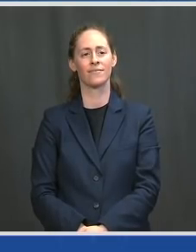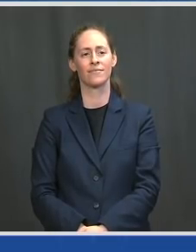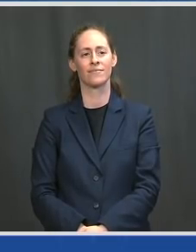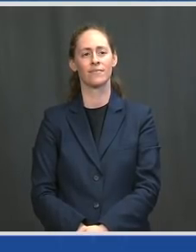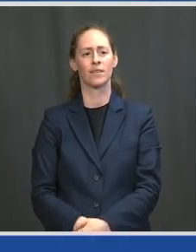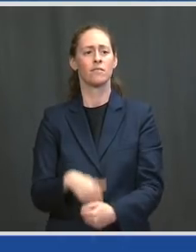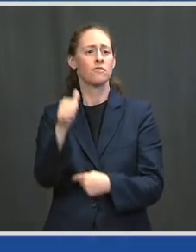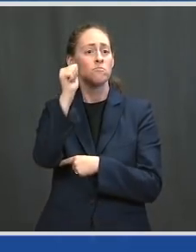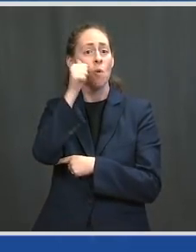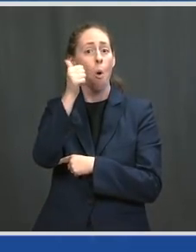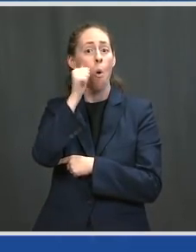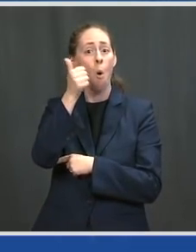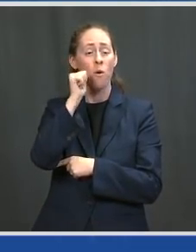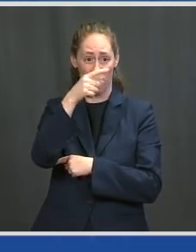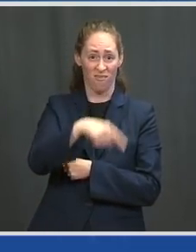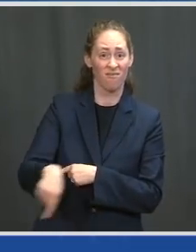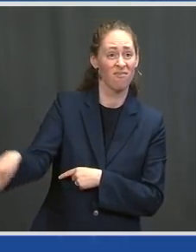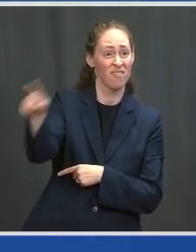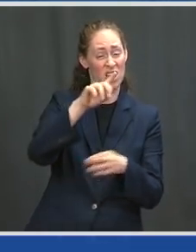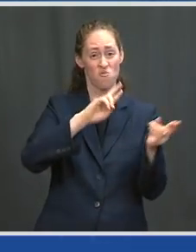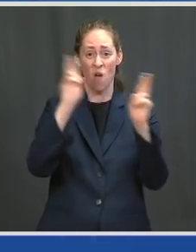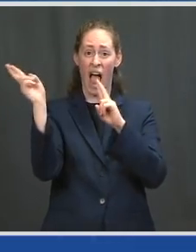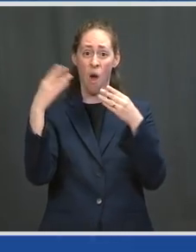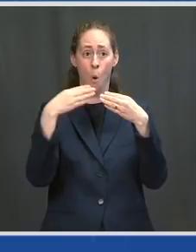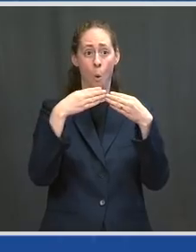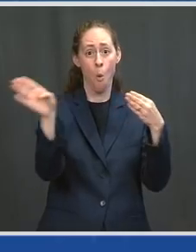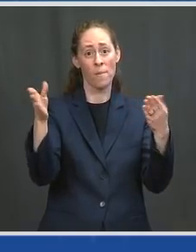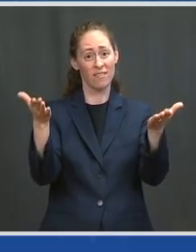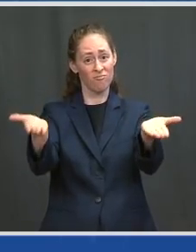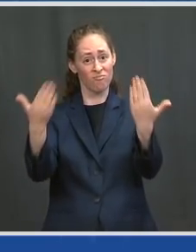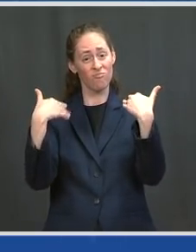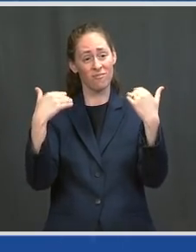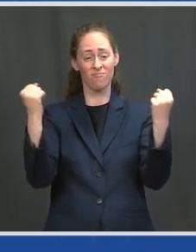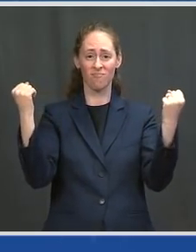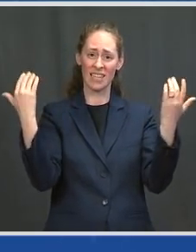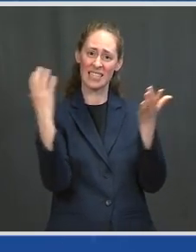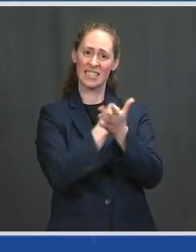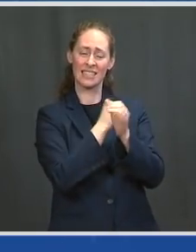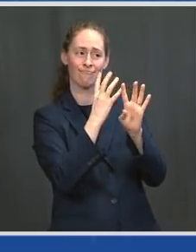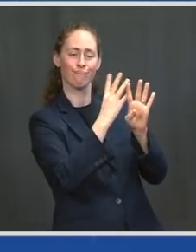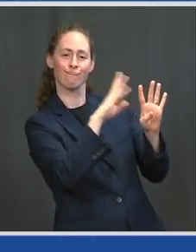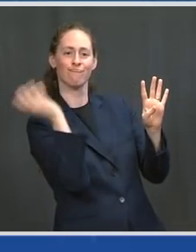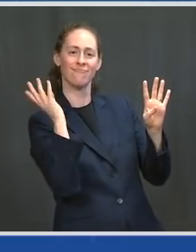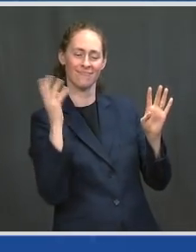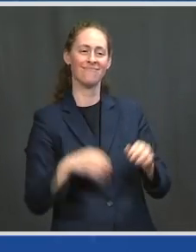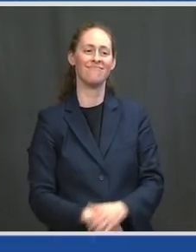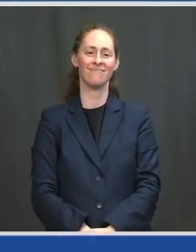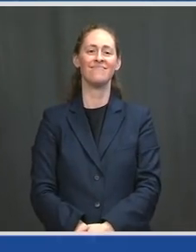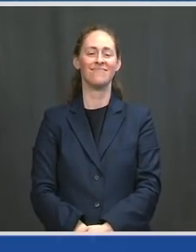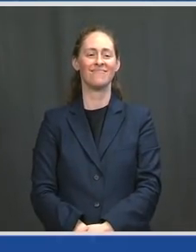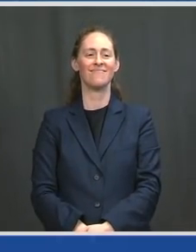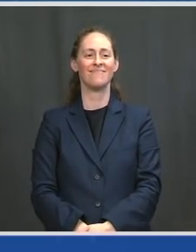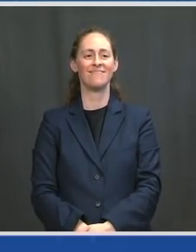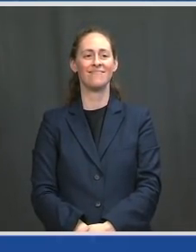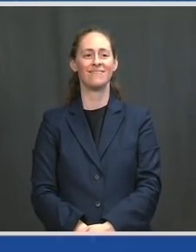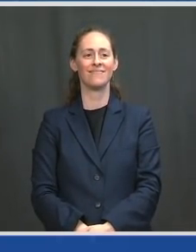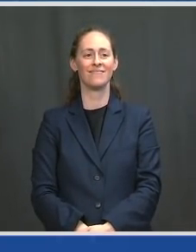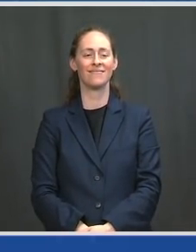Most of these pharmacies are close to a family -- as their family home -- as the kid's school is to their family home.